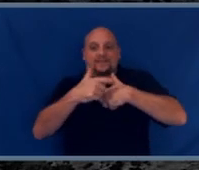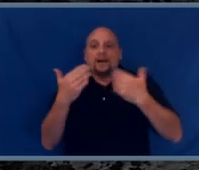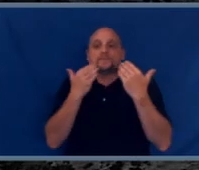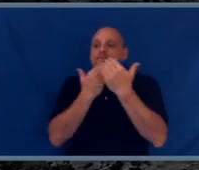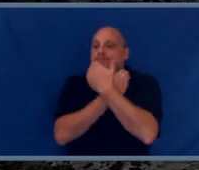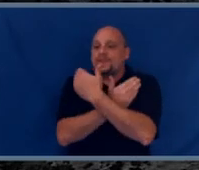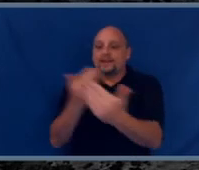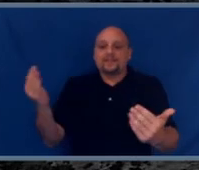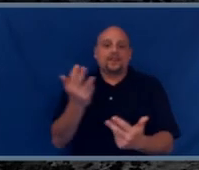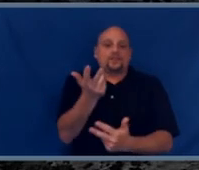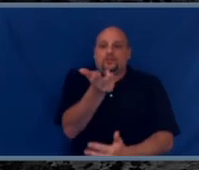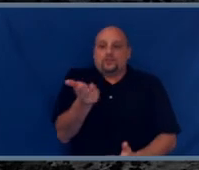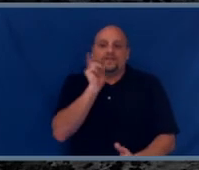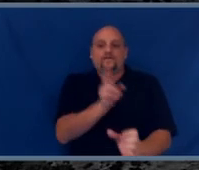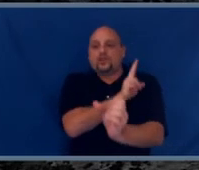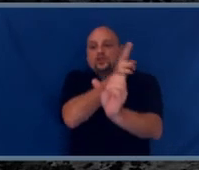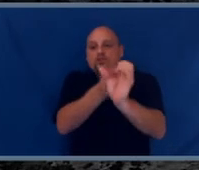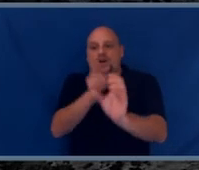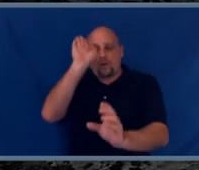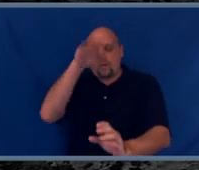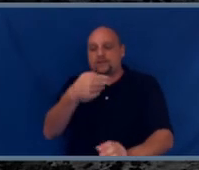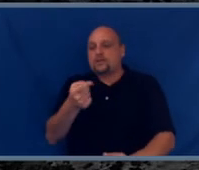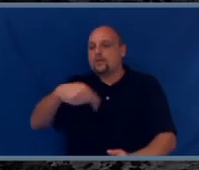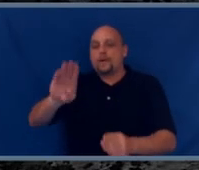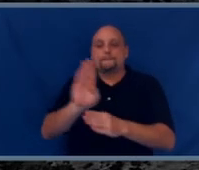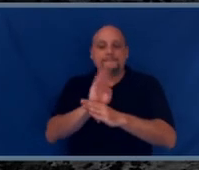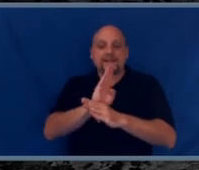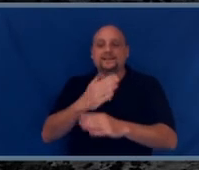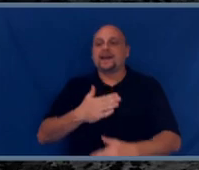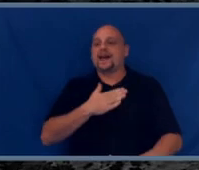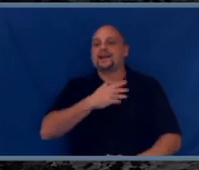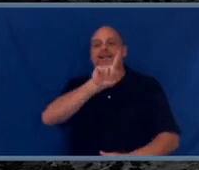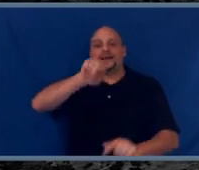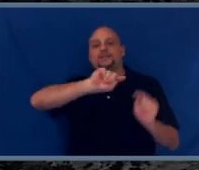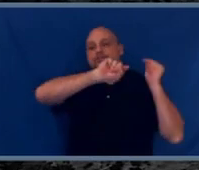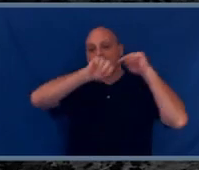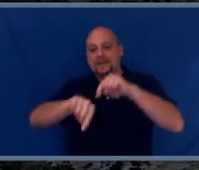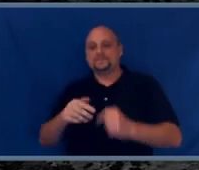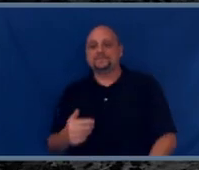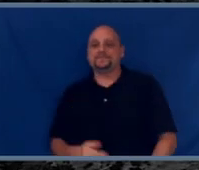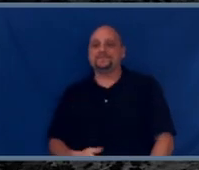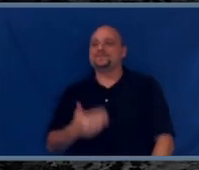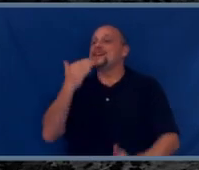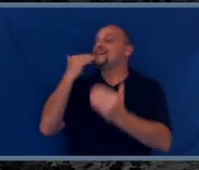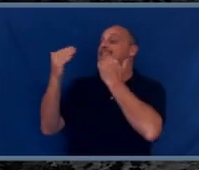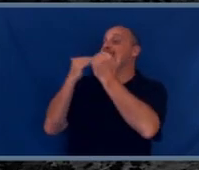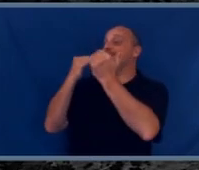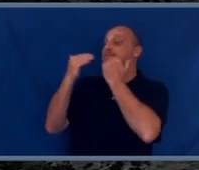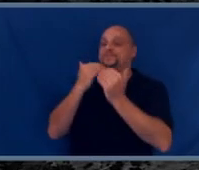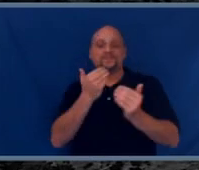WE KNOW YOU ARE BUSY, WE LOVED HAVING YOU. THANK YOU. THANKS. GREAT TO BE HERE.